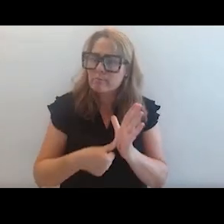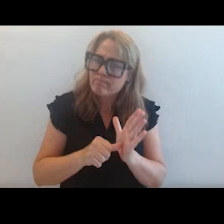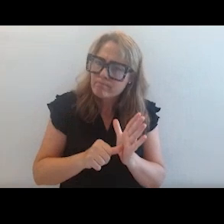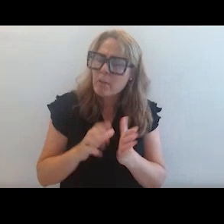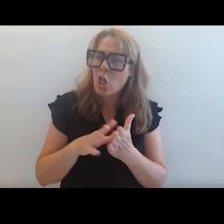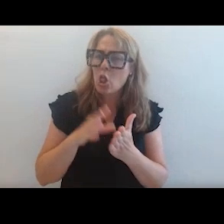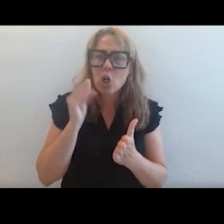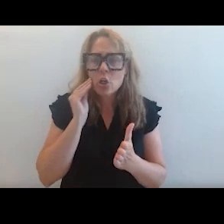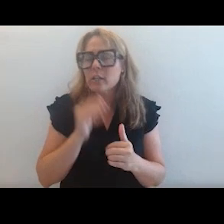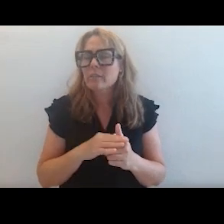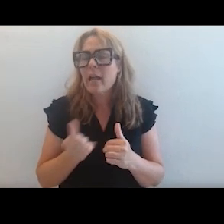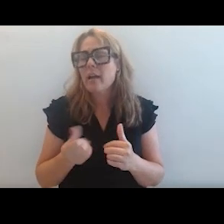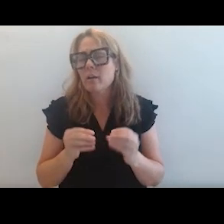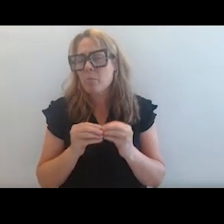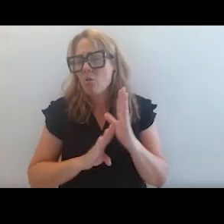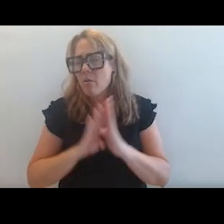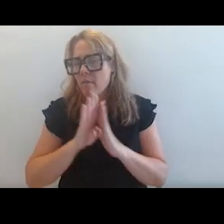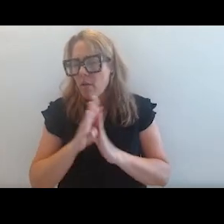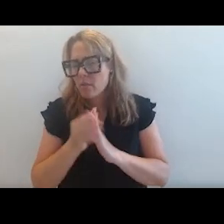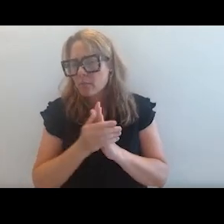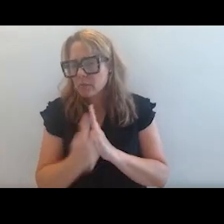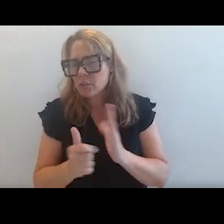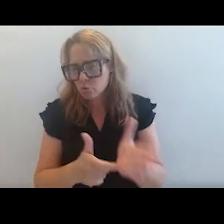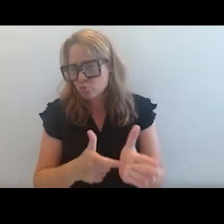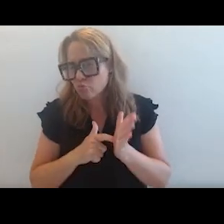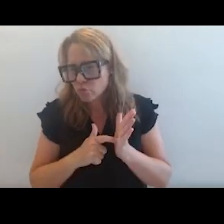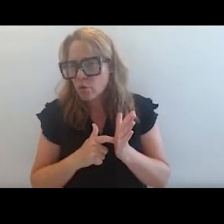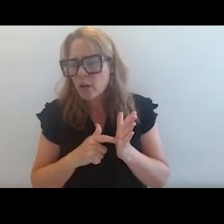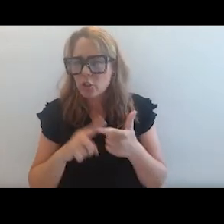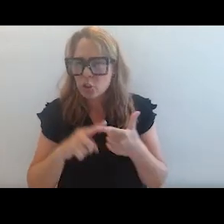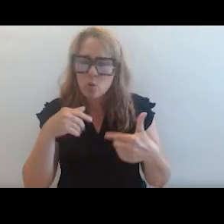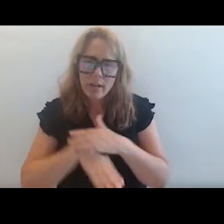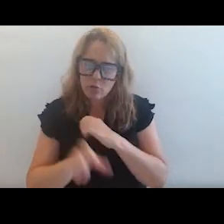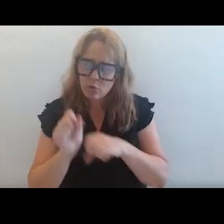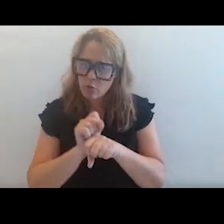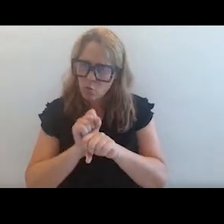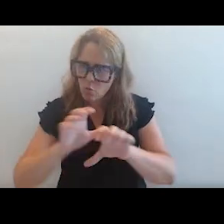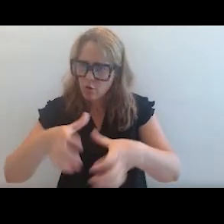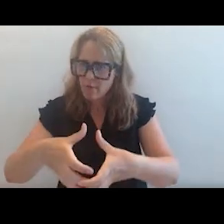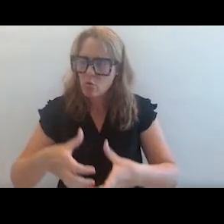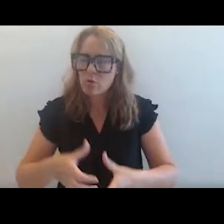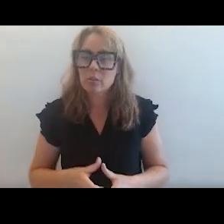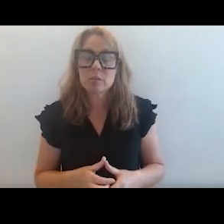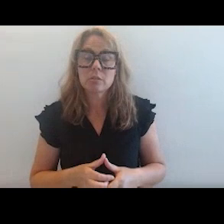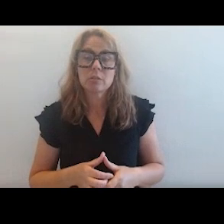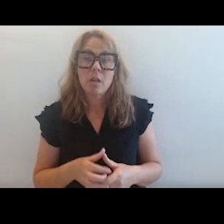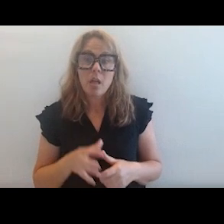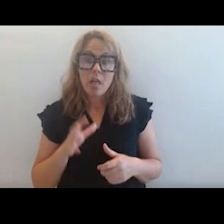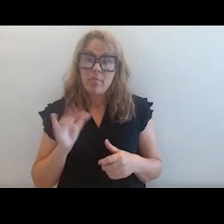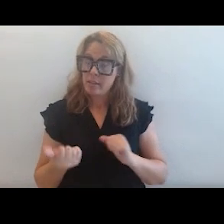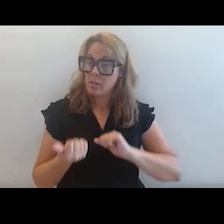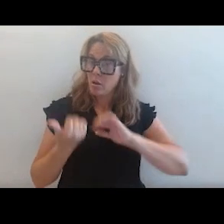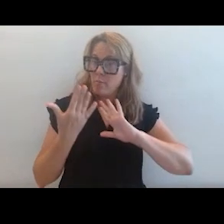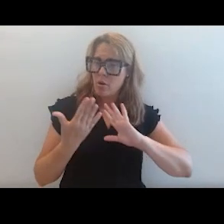further develop skills that will be required to enter the workforce. This approach doesn’t